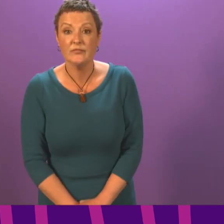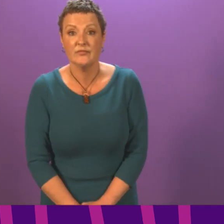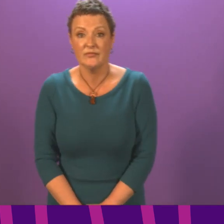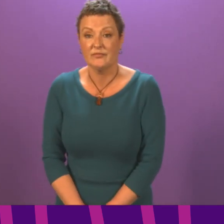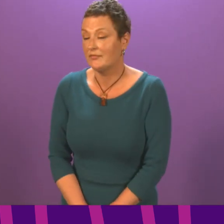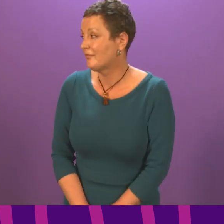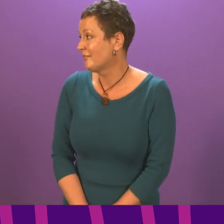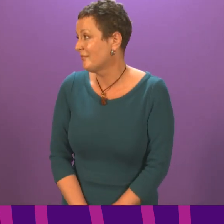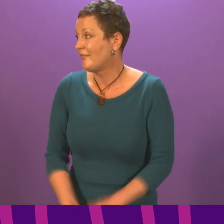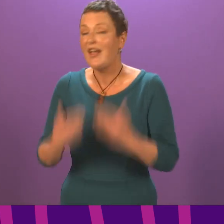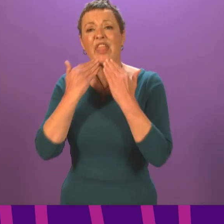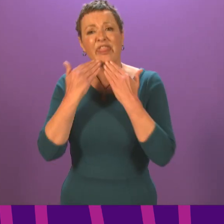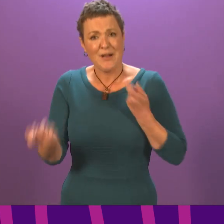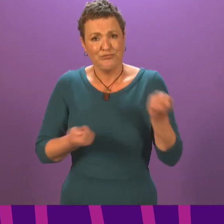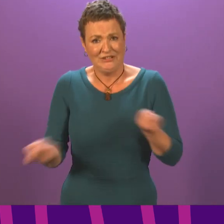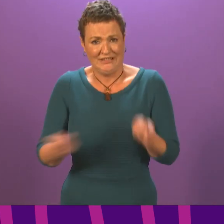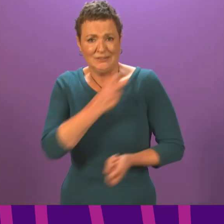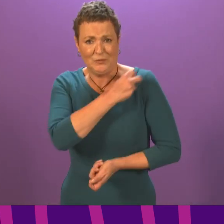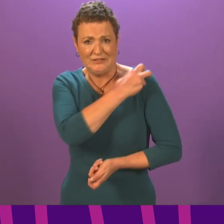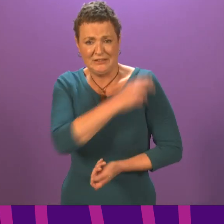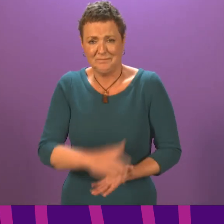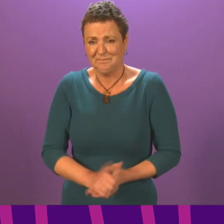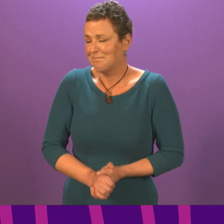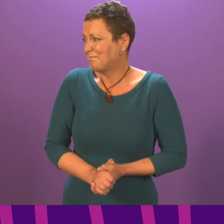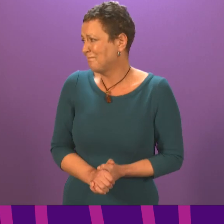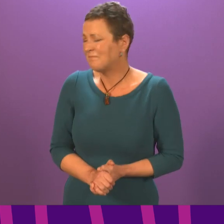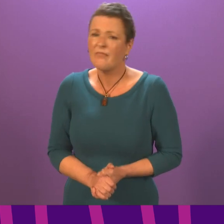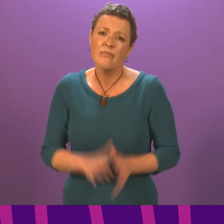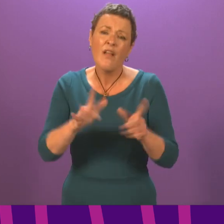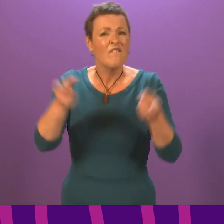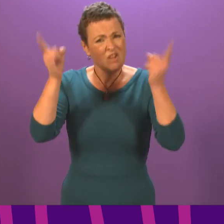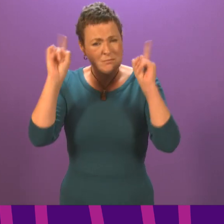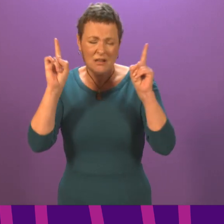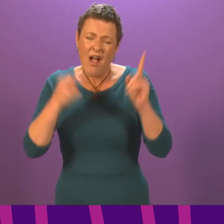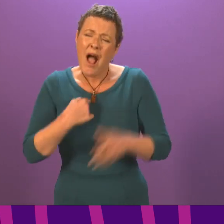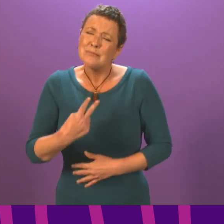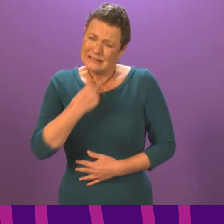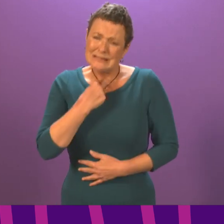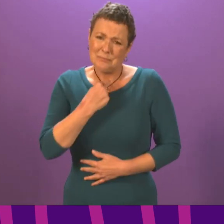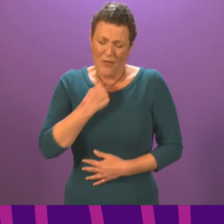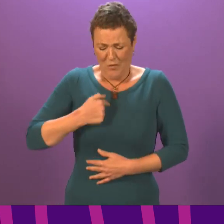Although I am disappointed for my constituents in Midlothian, which, for understandable reasons